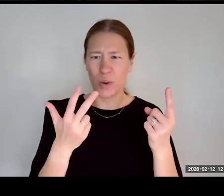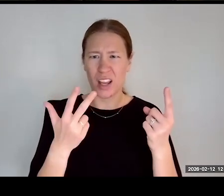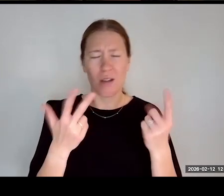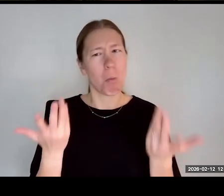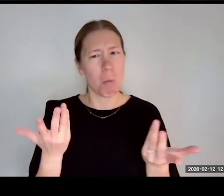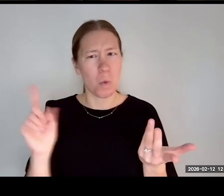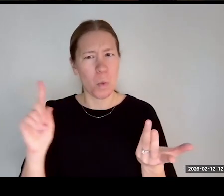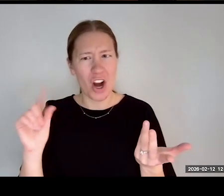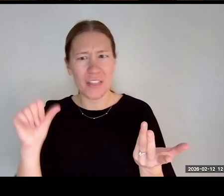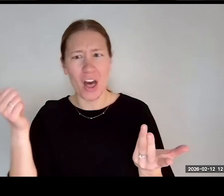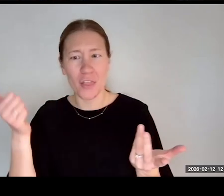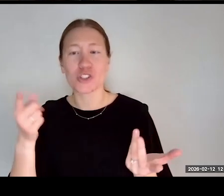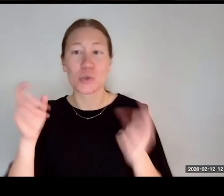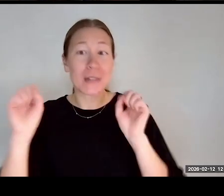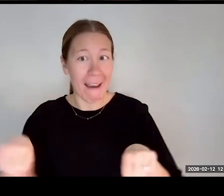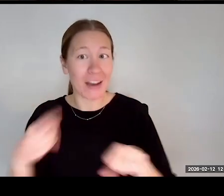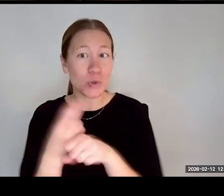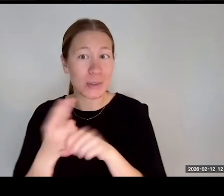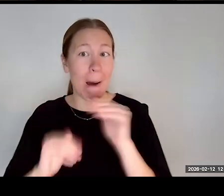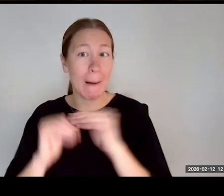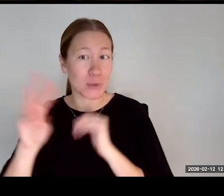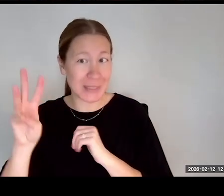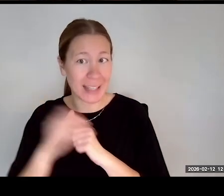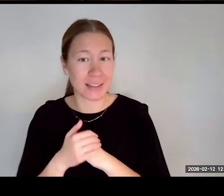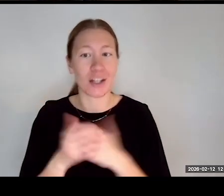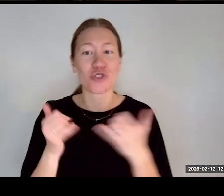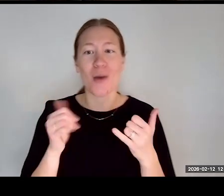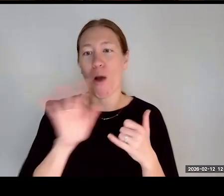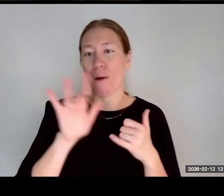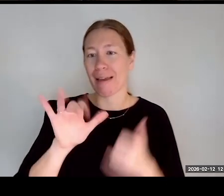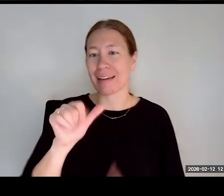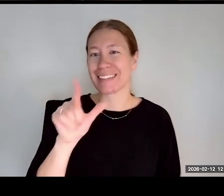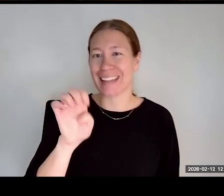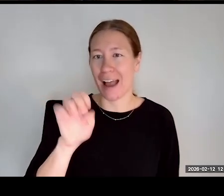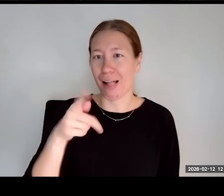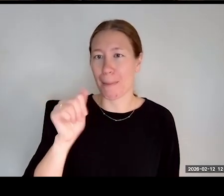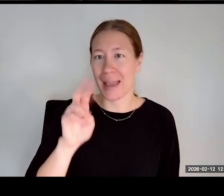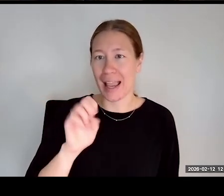you're going to open up the styles pane, which will appear over to the right. And this is going to give you,